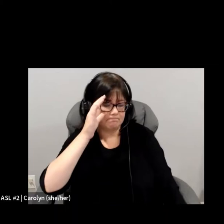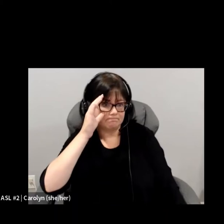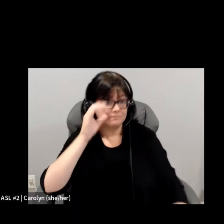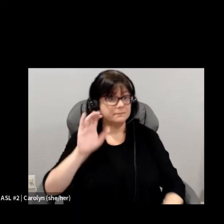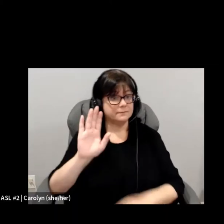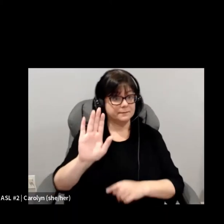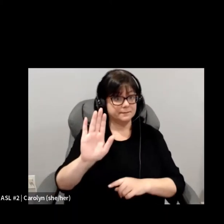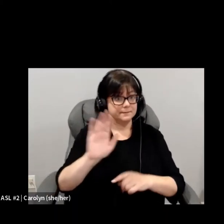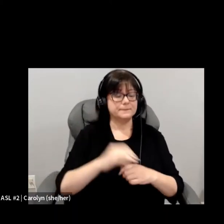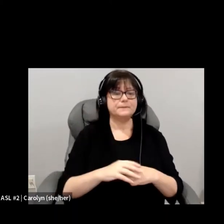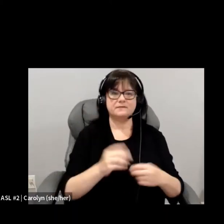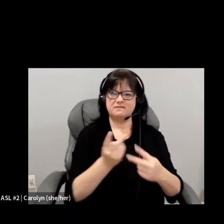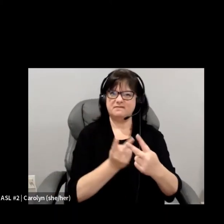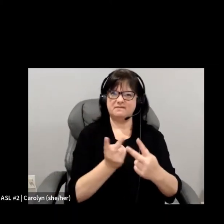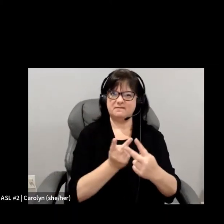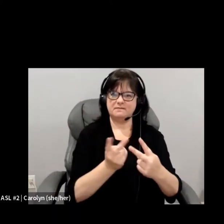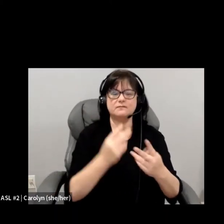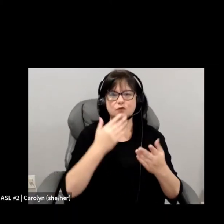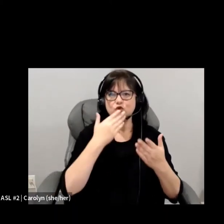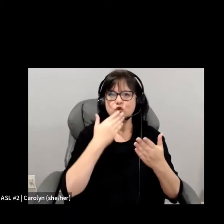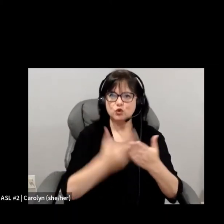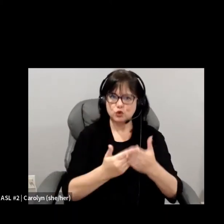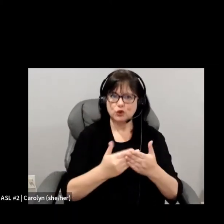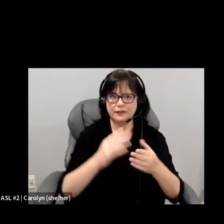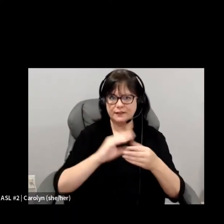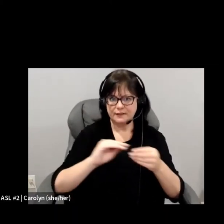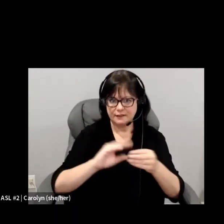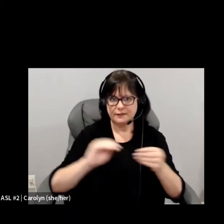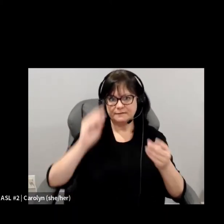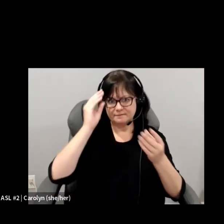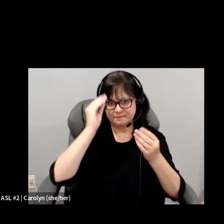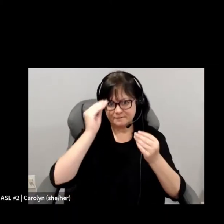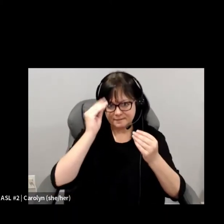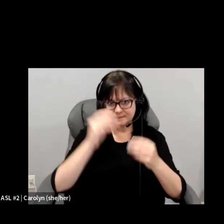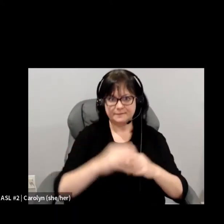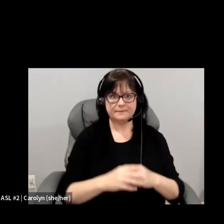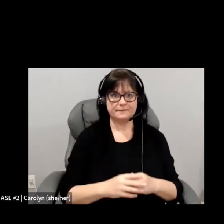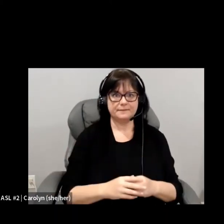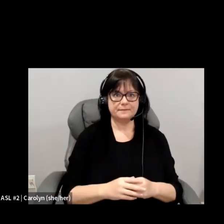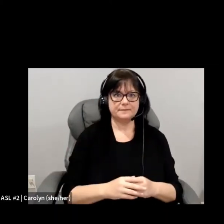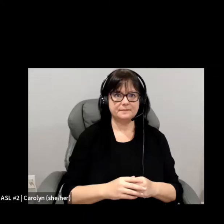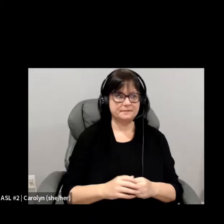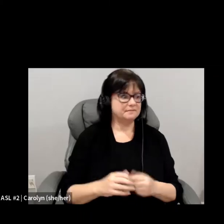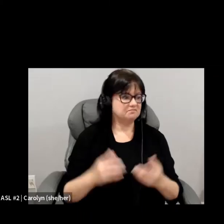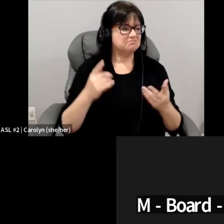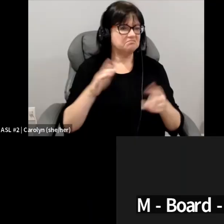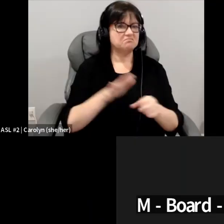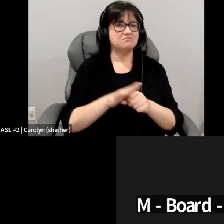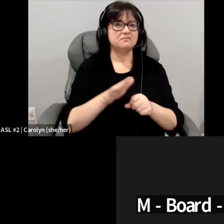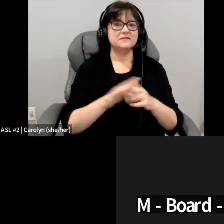SO WITHOUT MORE, I WOULD LIKE TO TURN IT OVER TO WADE.